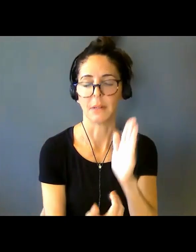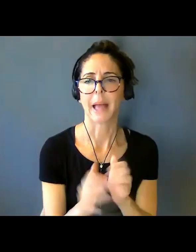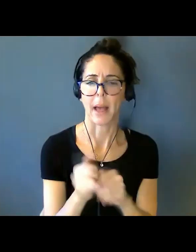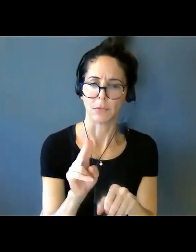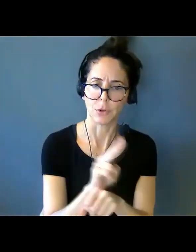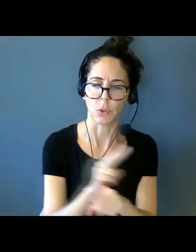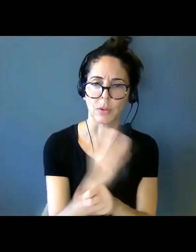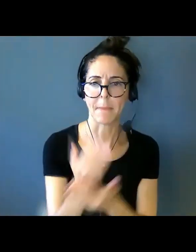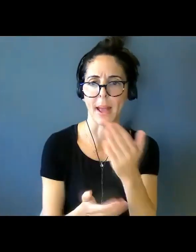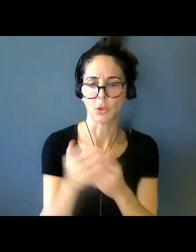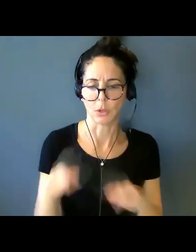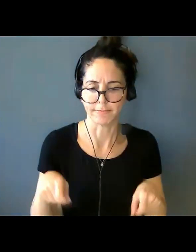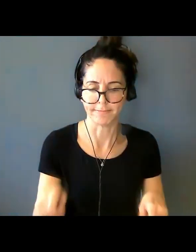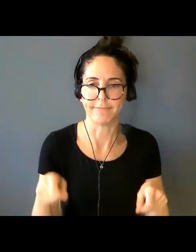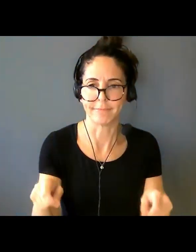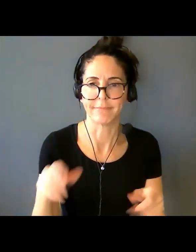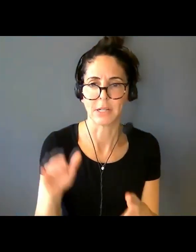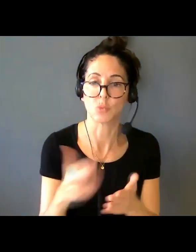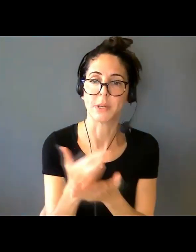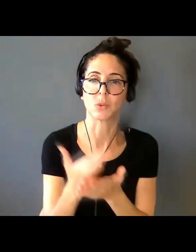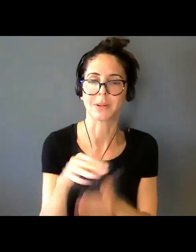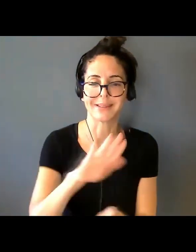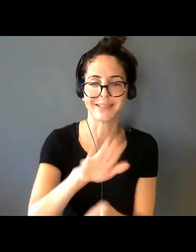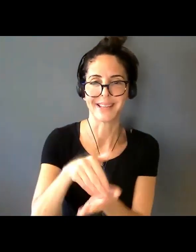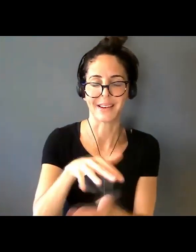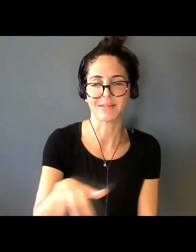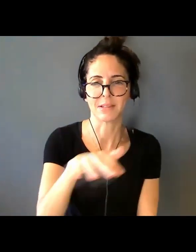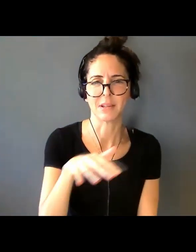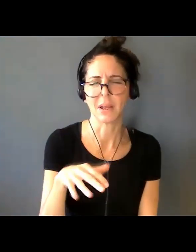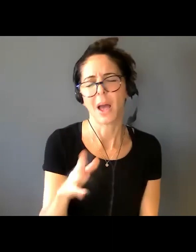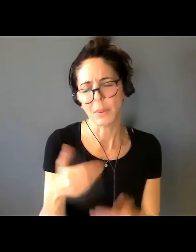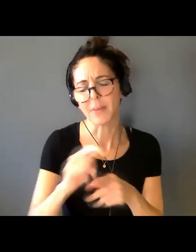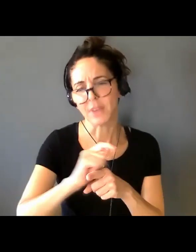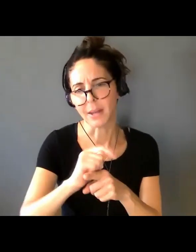in less resource settings, along with all the relevant trainings that came along with those.